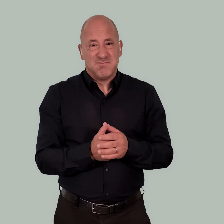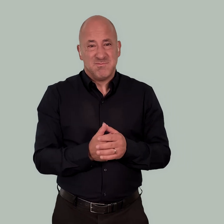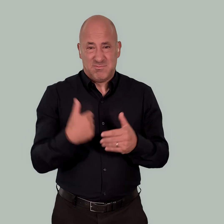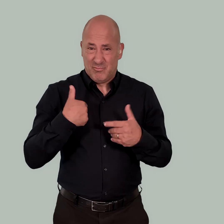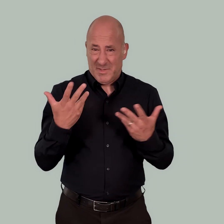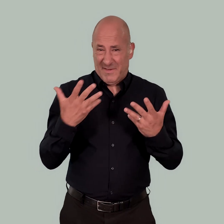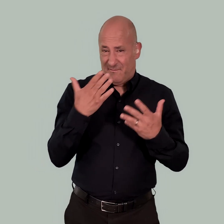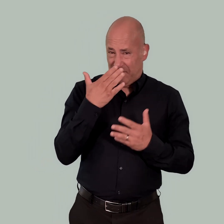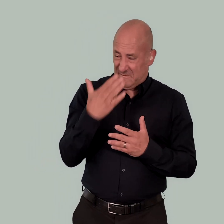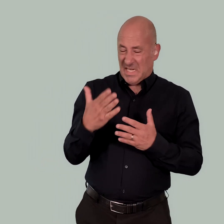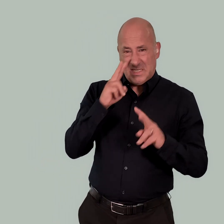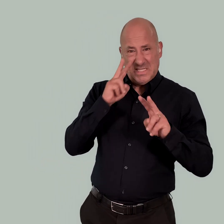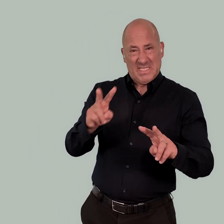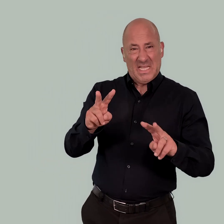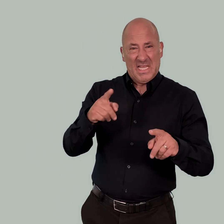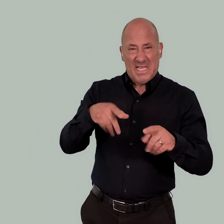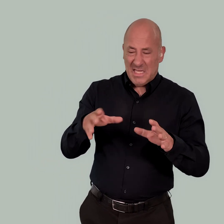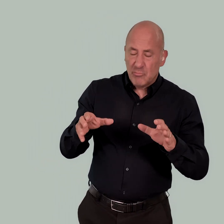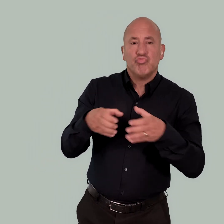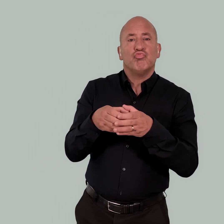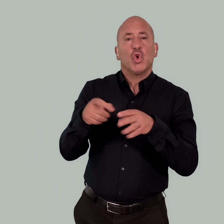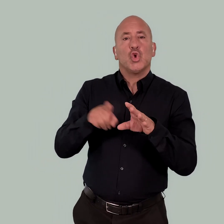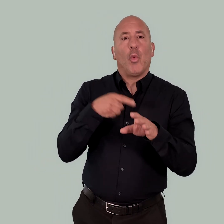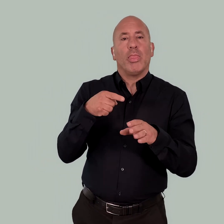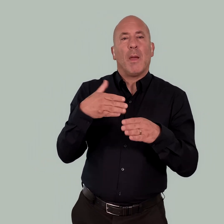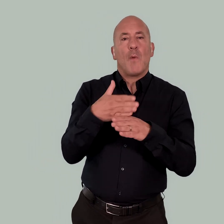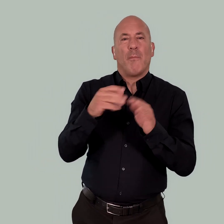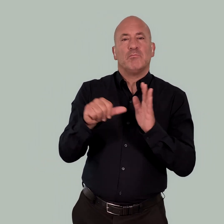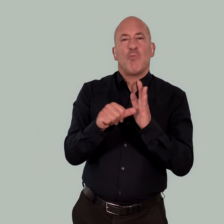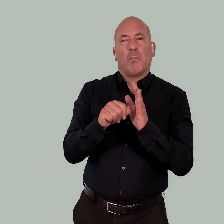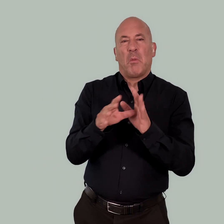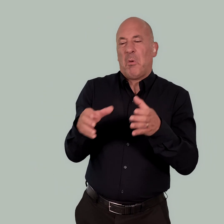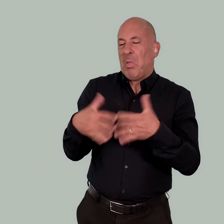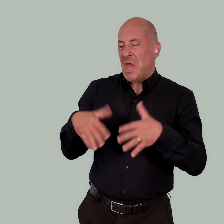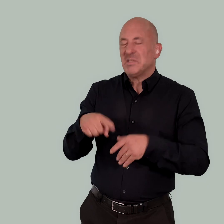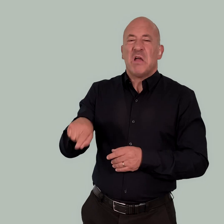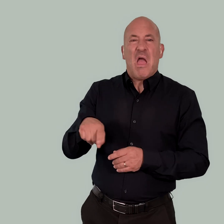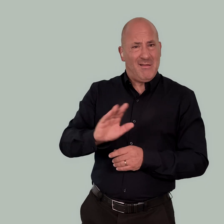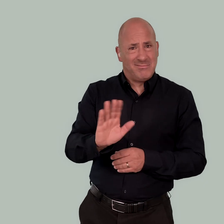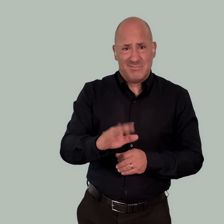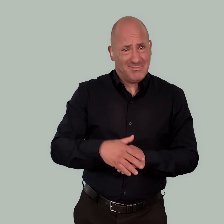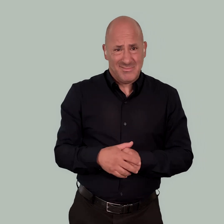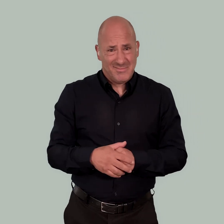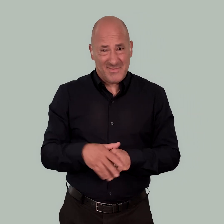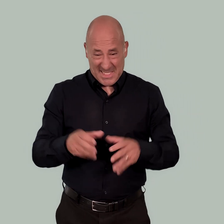665. Britain is no longer facing a marginal youth employment problem.